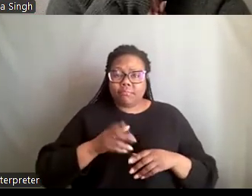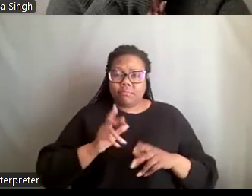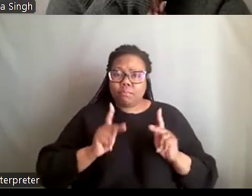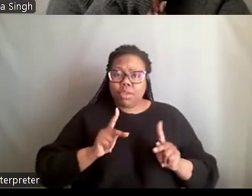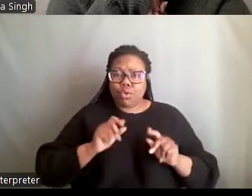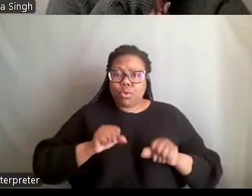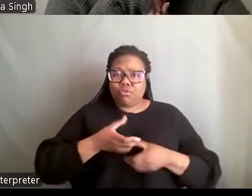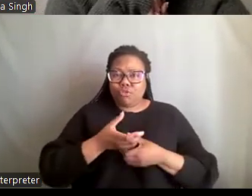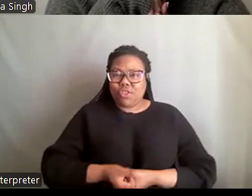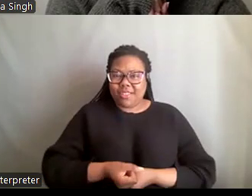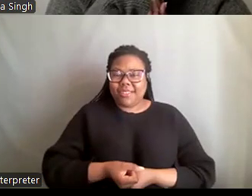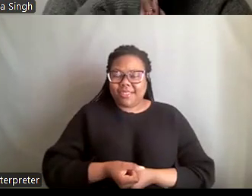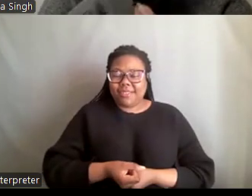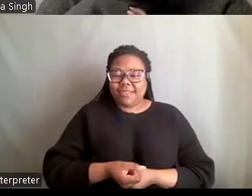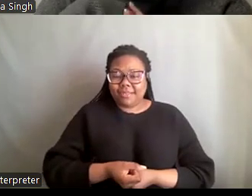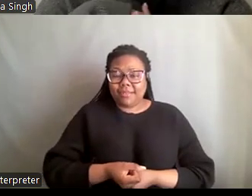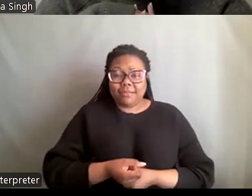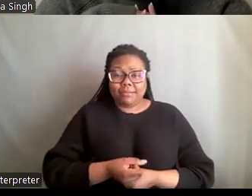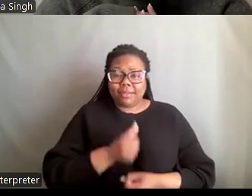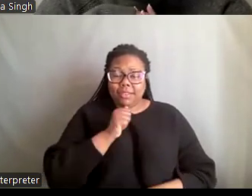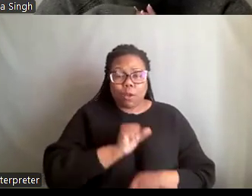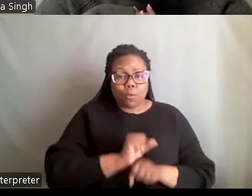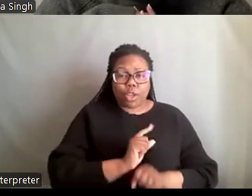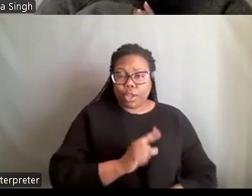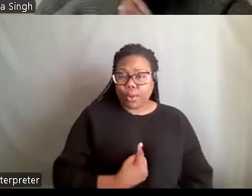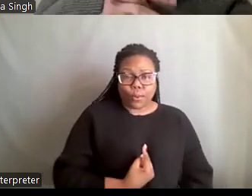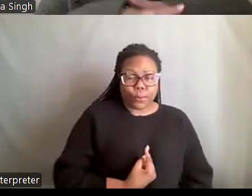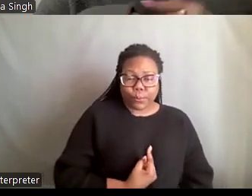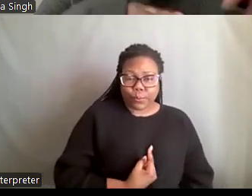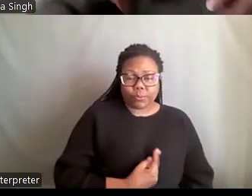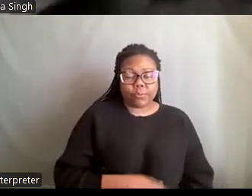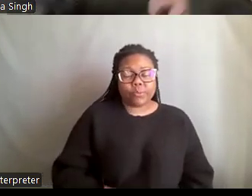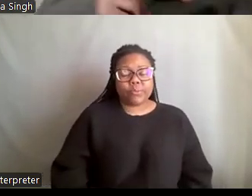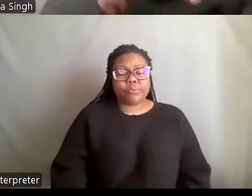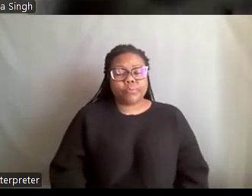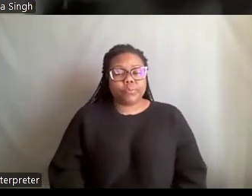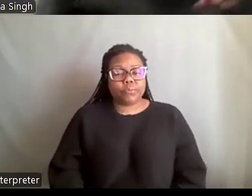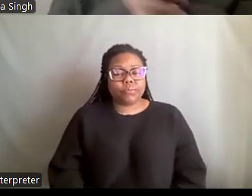your own trusted people within organizing. So not doing it